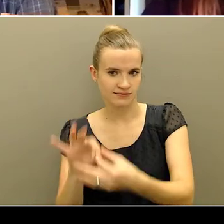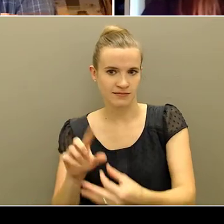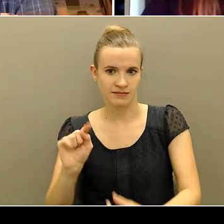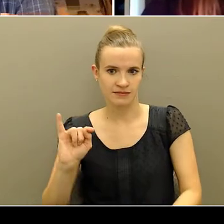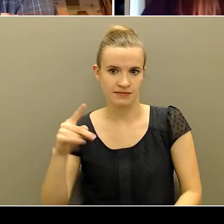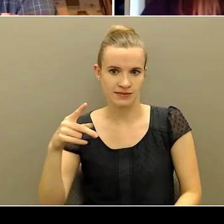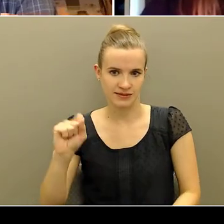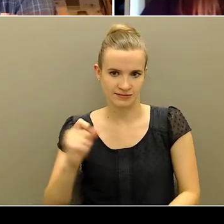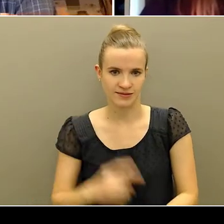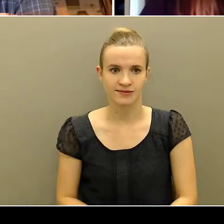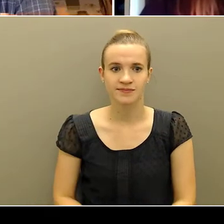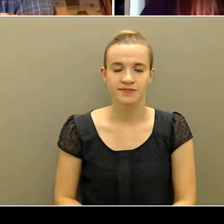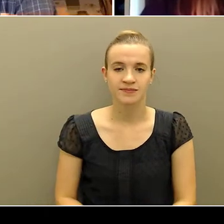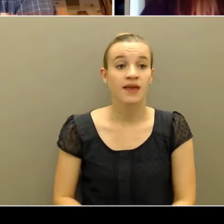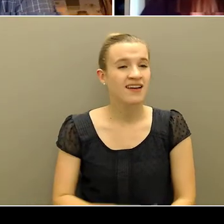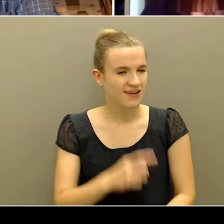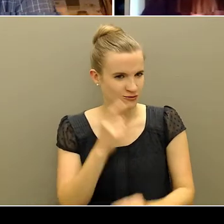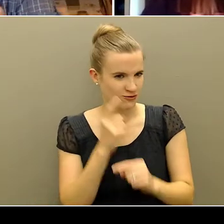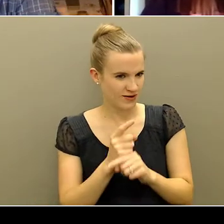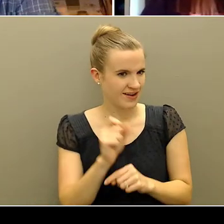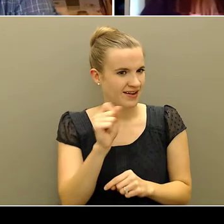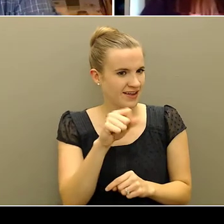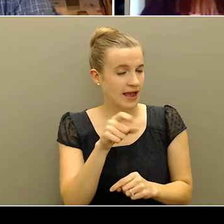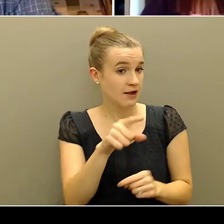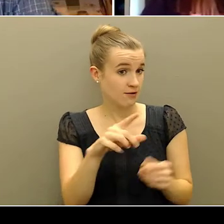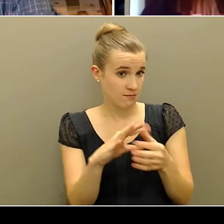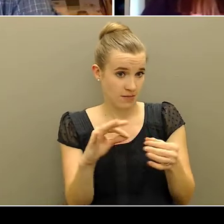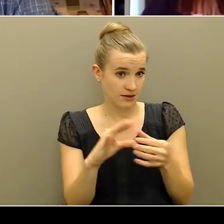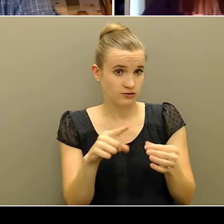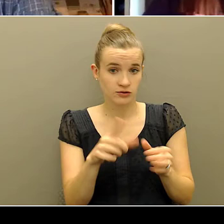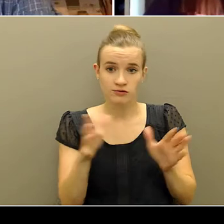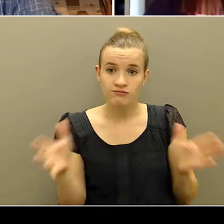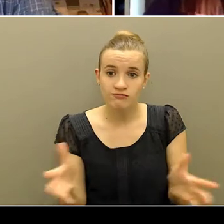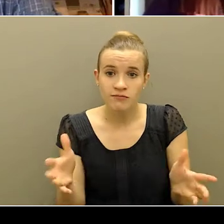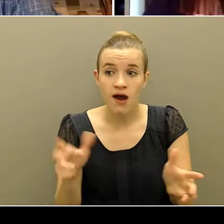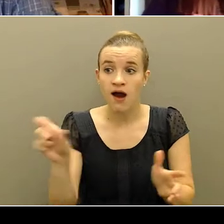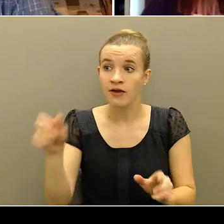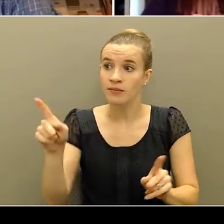to submit their own, you know, kind of travel logs about different experiences